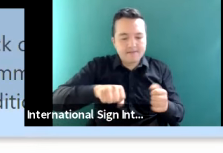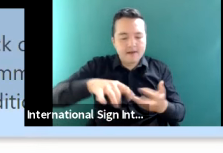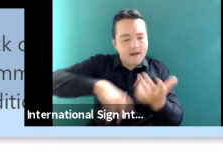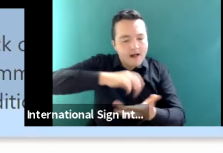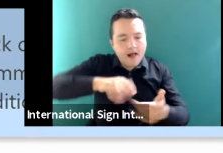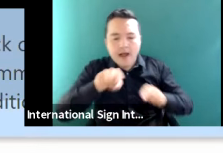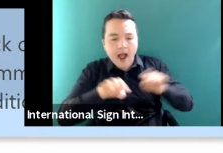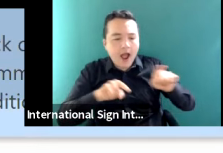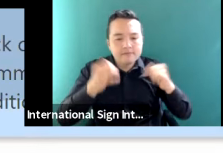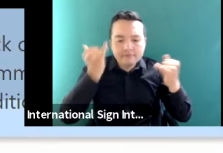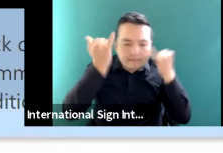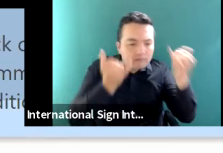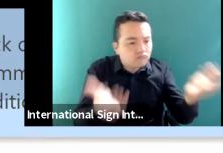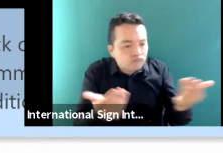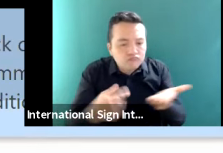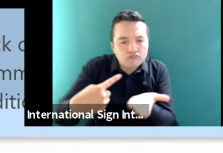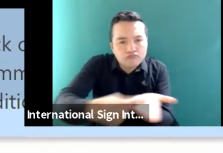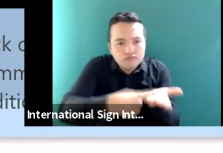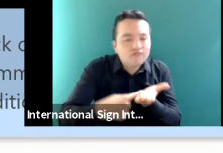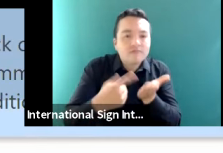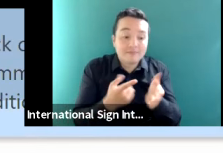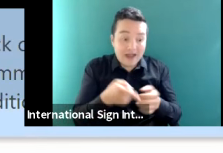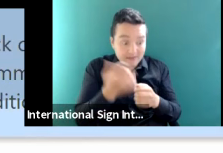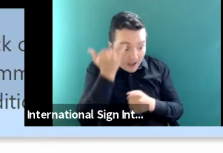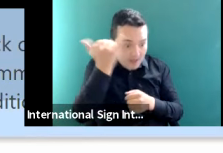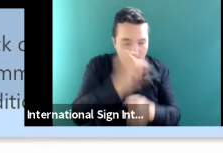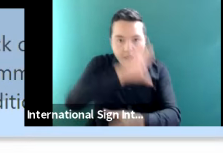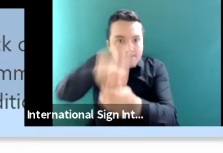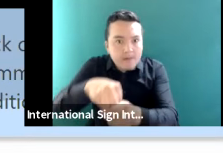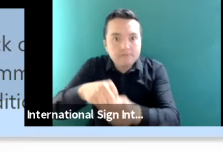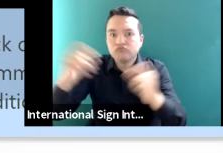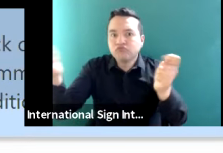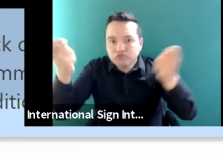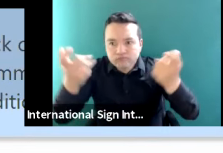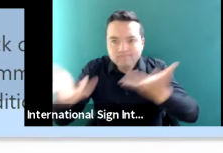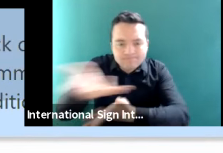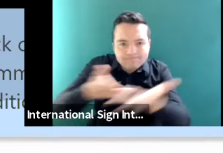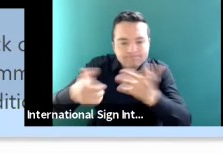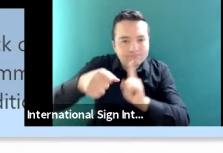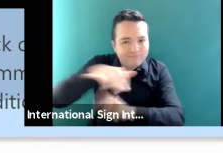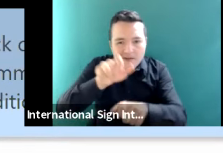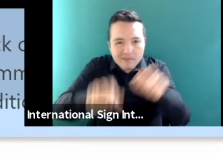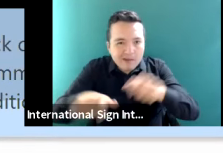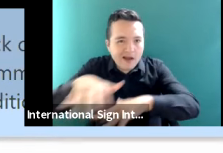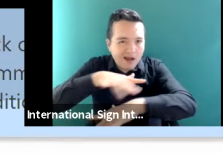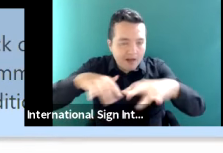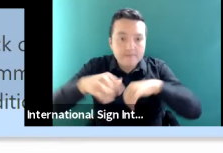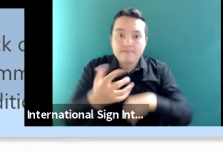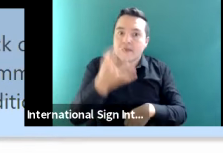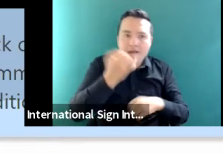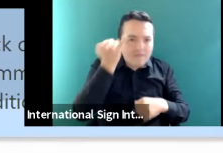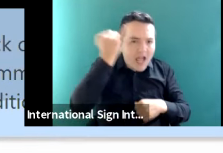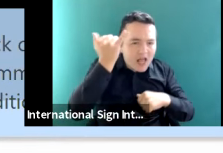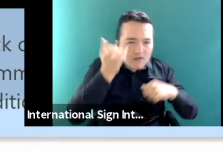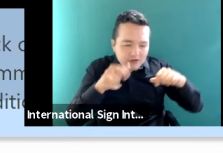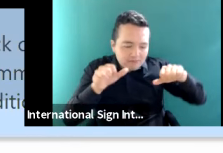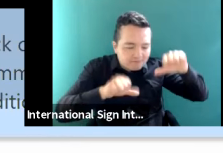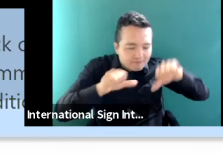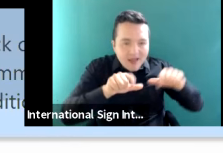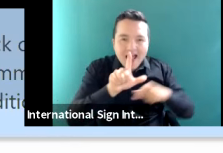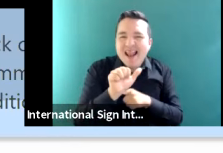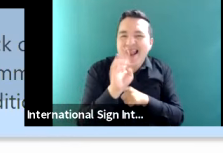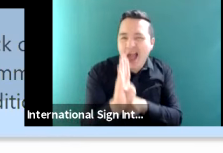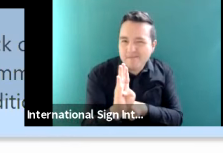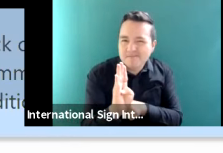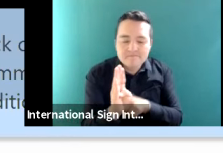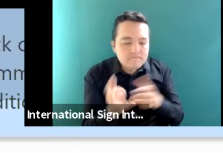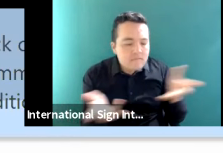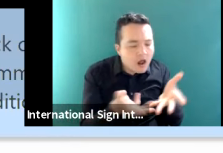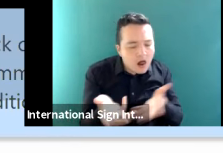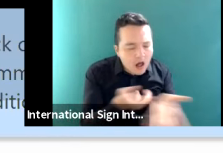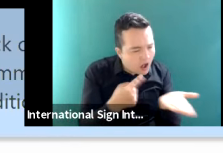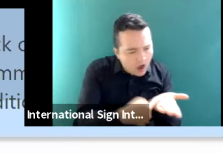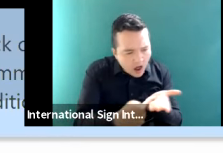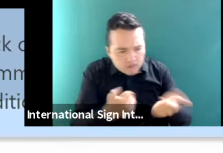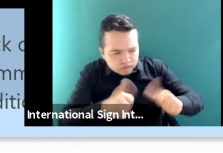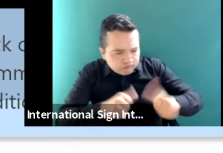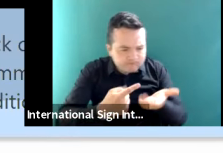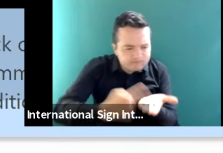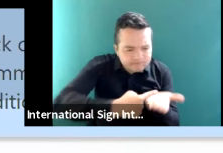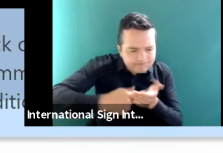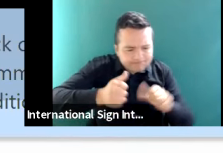This is how Qatar achieved this - -